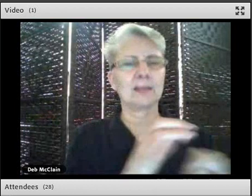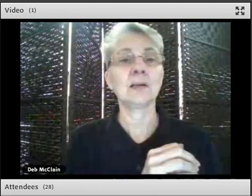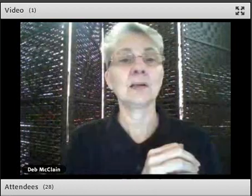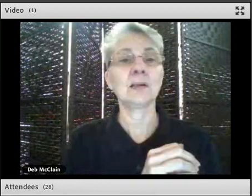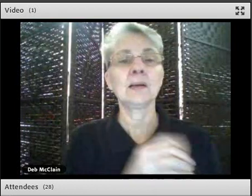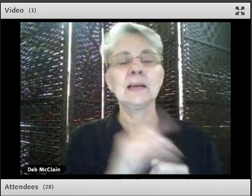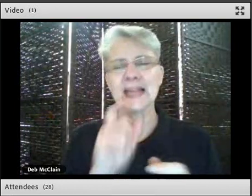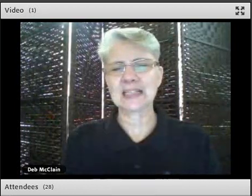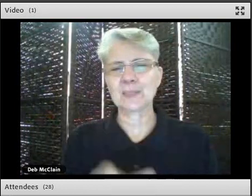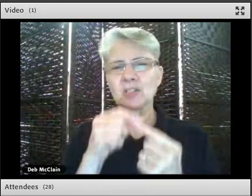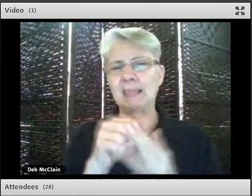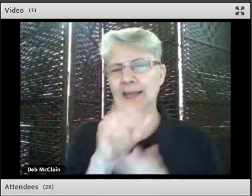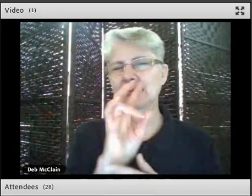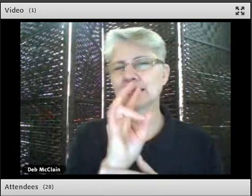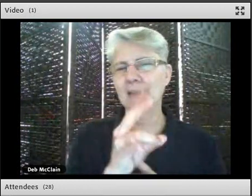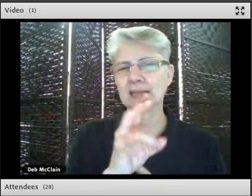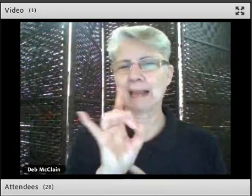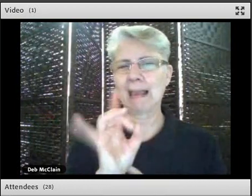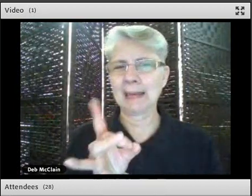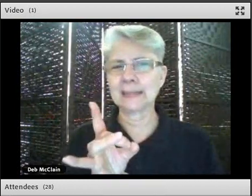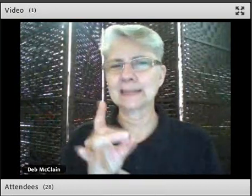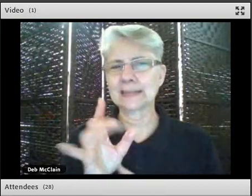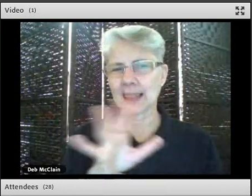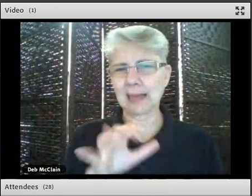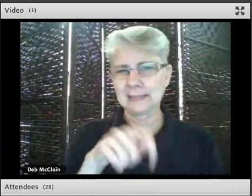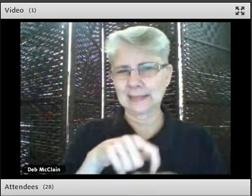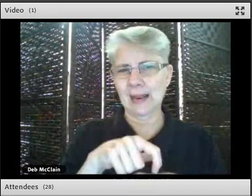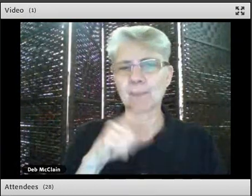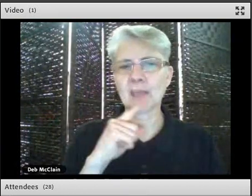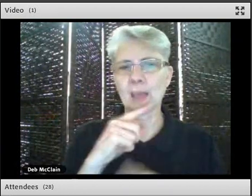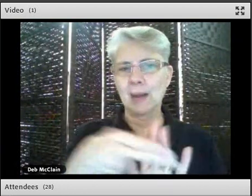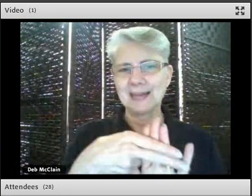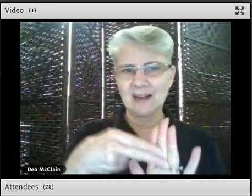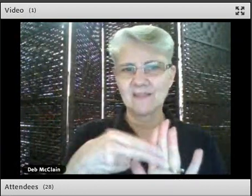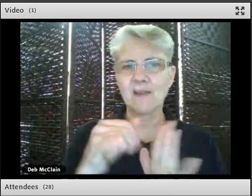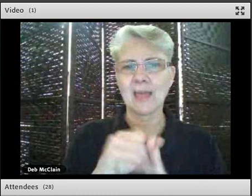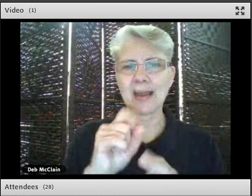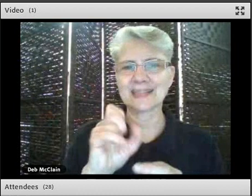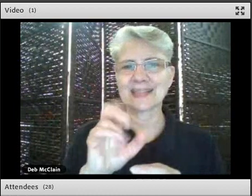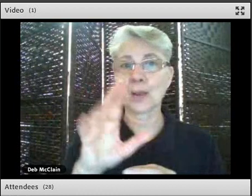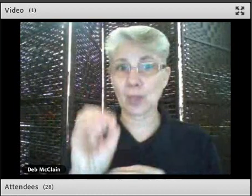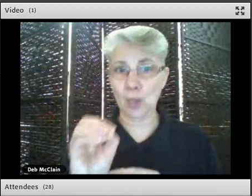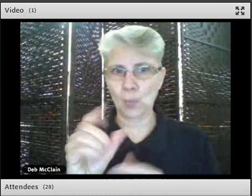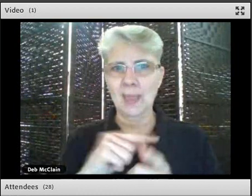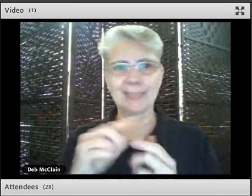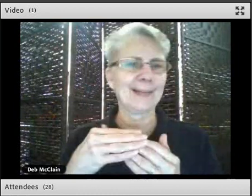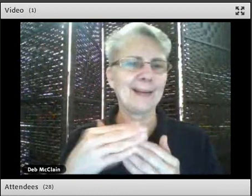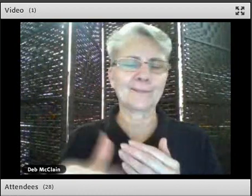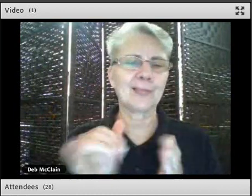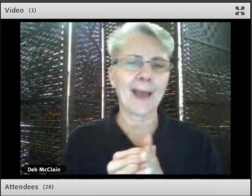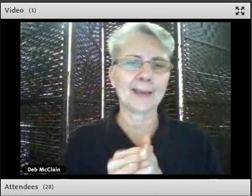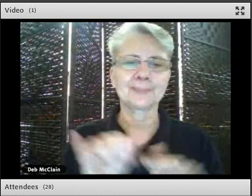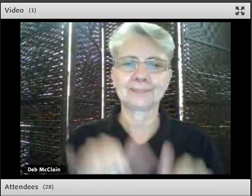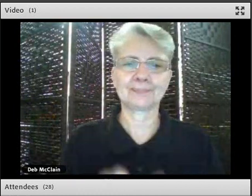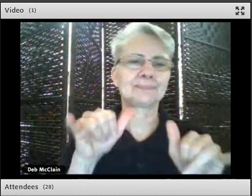And then after that, it's just assumed that it will be stereo. If they say more specifically that it's quadraphonic